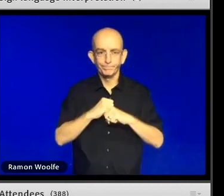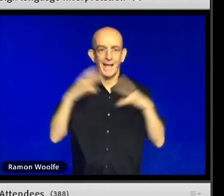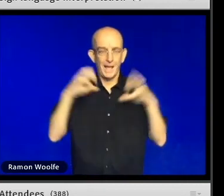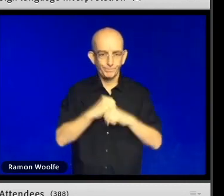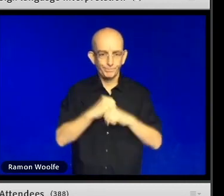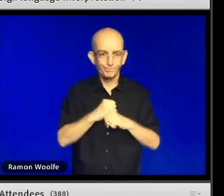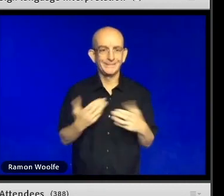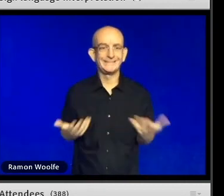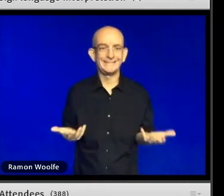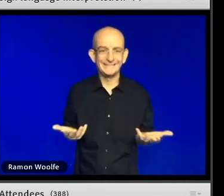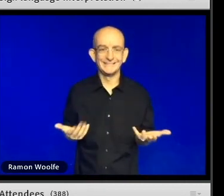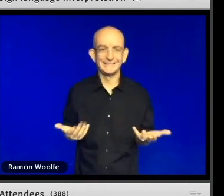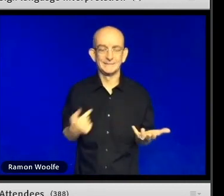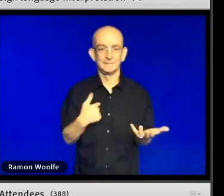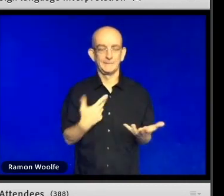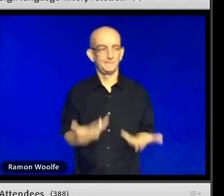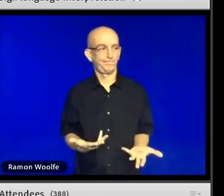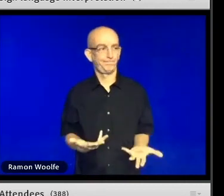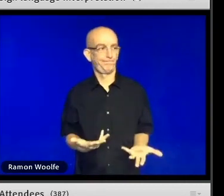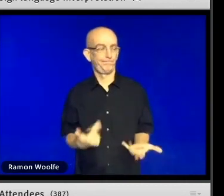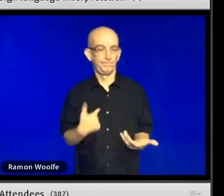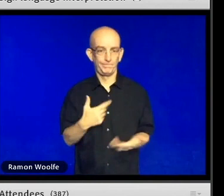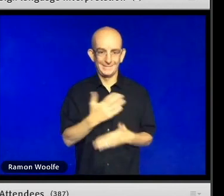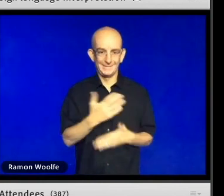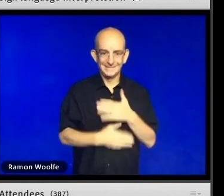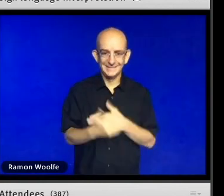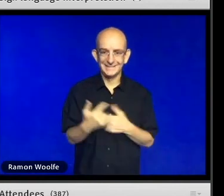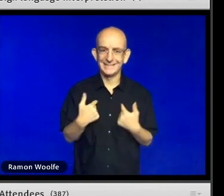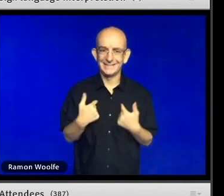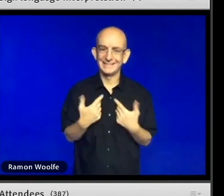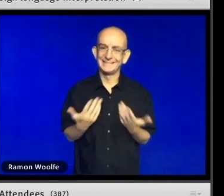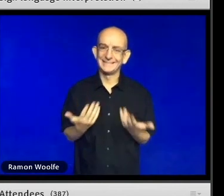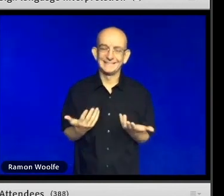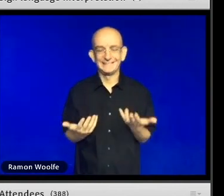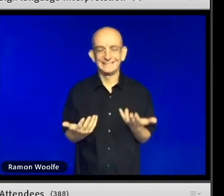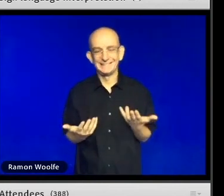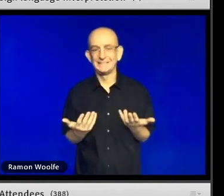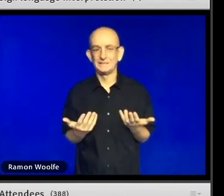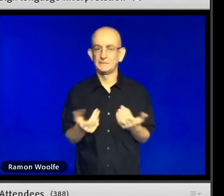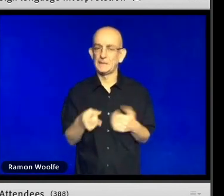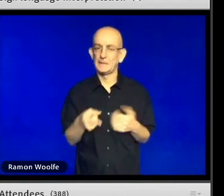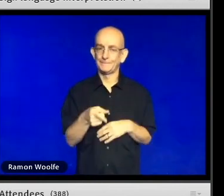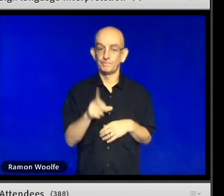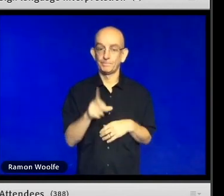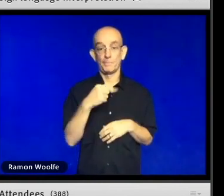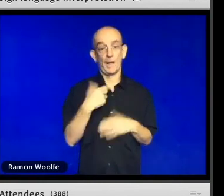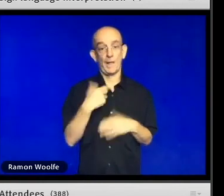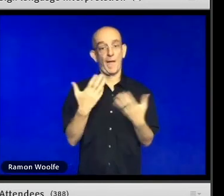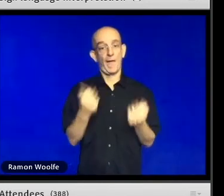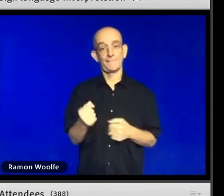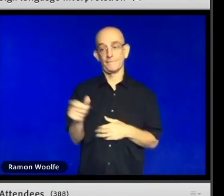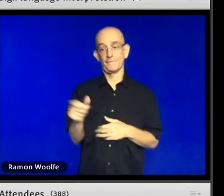me out to do things. She can't reach here because I live in a different place and everything